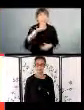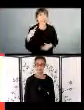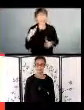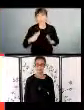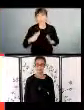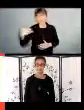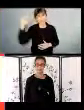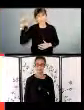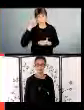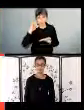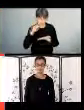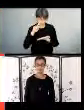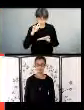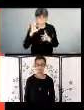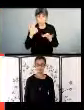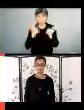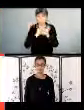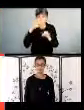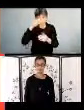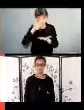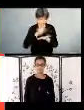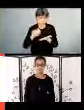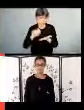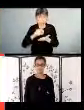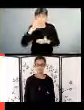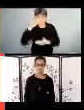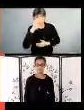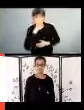yourself in a way that you think assessors might want to see.